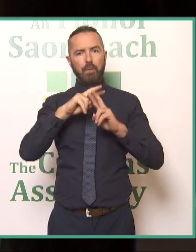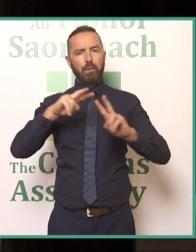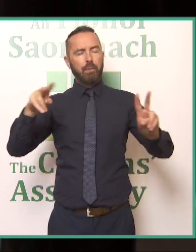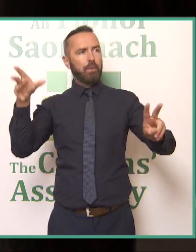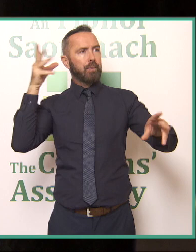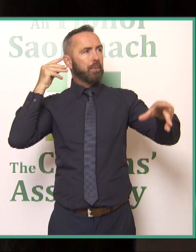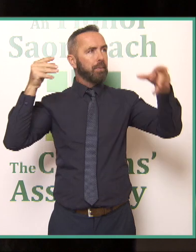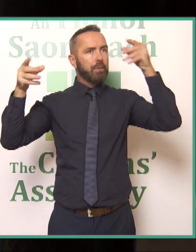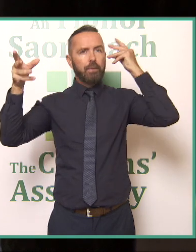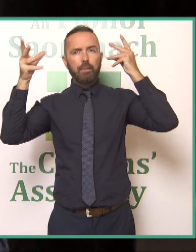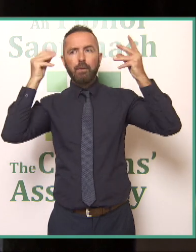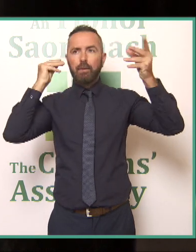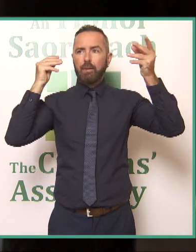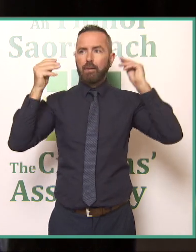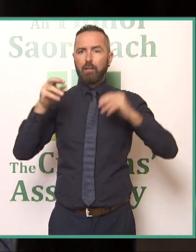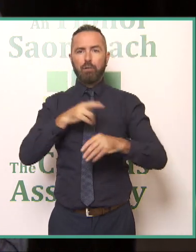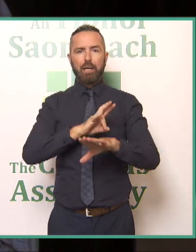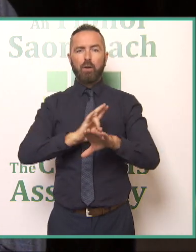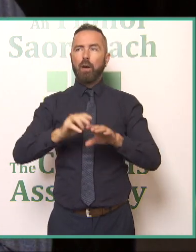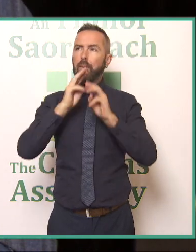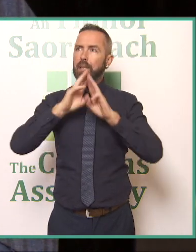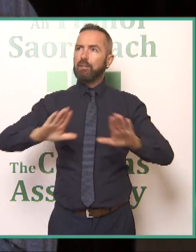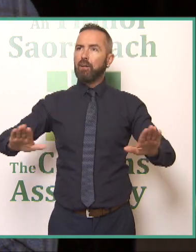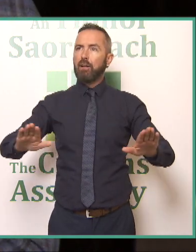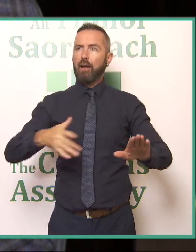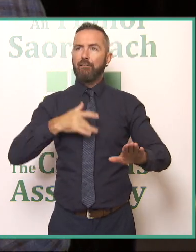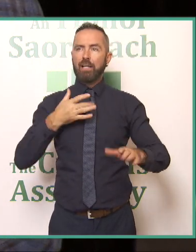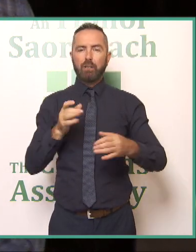the bees in the morning and it's just quiet and peaceful and it's just very therapeutic I find I